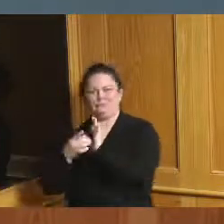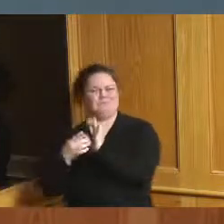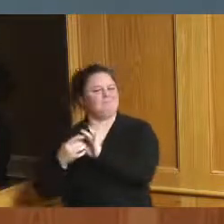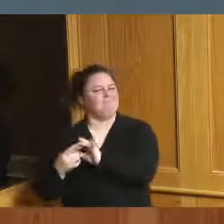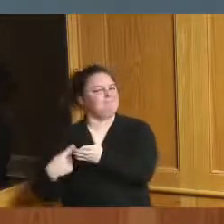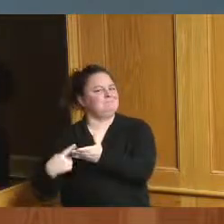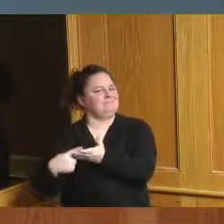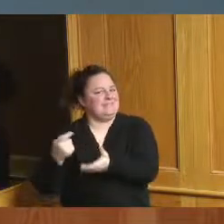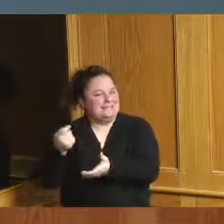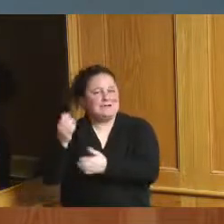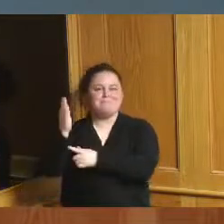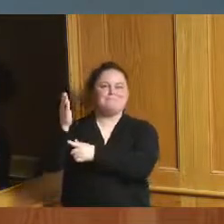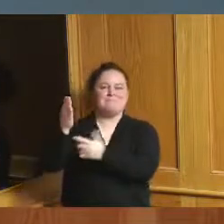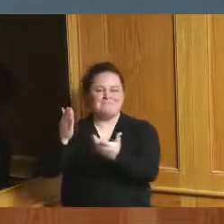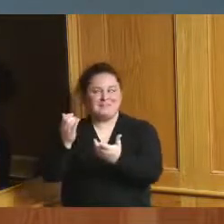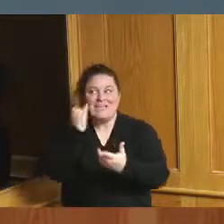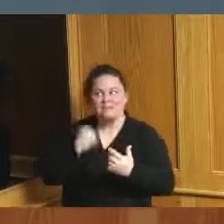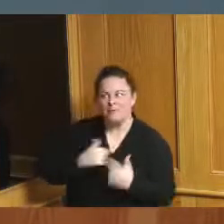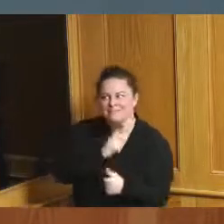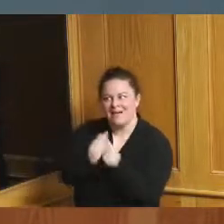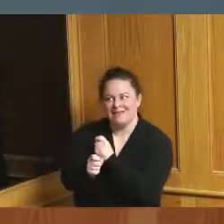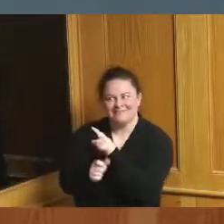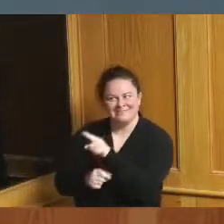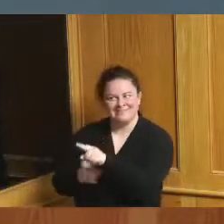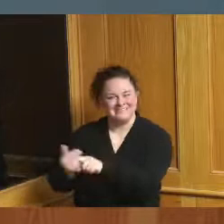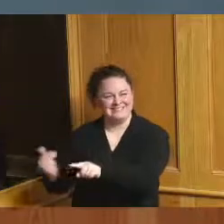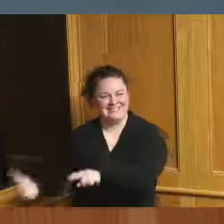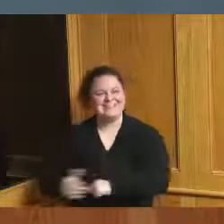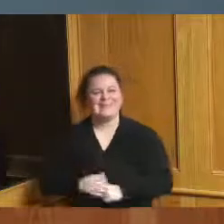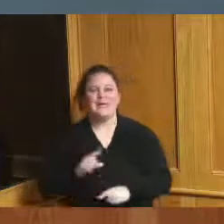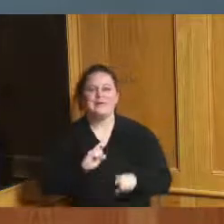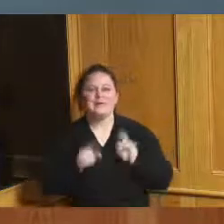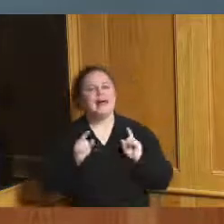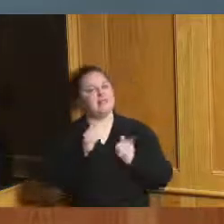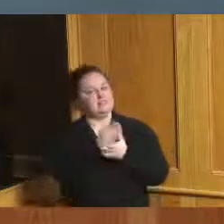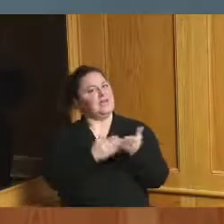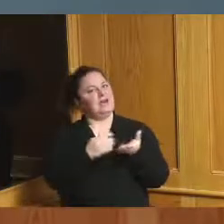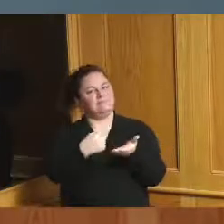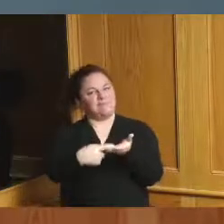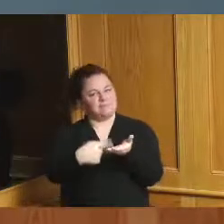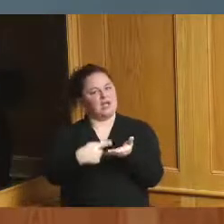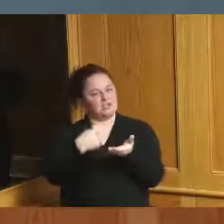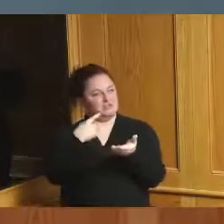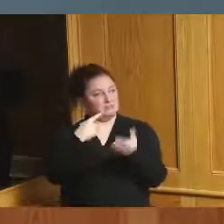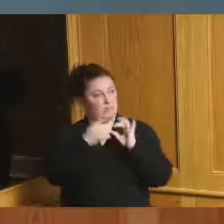and but is there any discussion as it relates to this one one other thing I'd like to say if i if